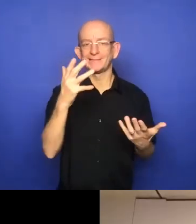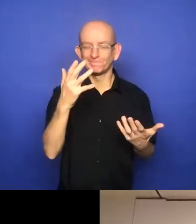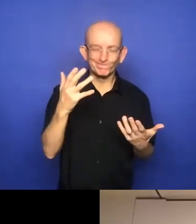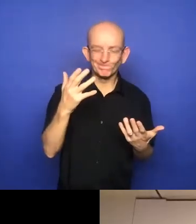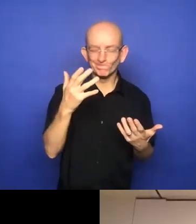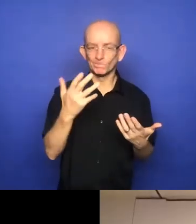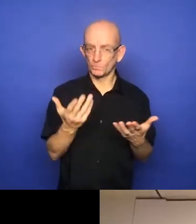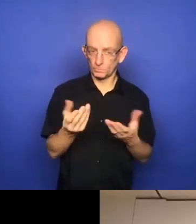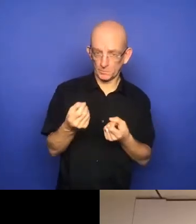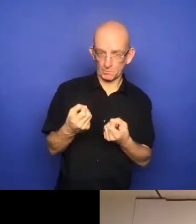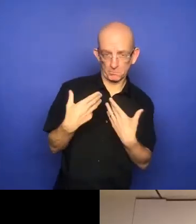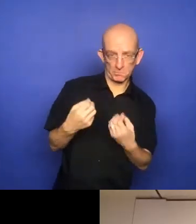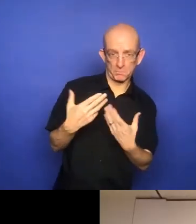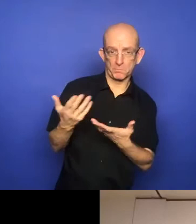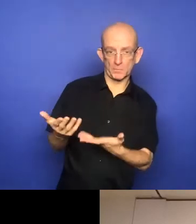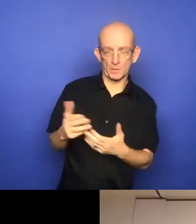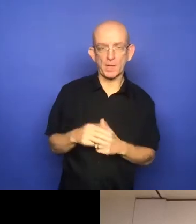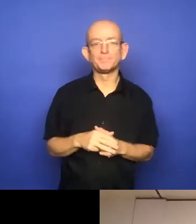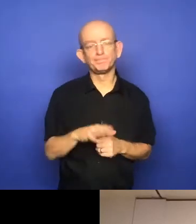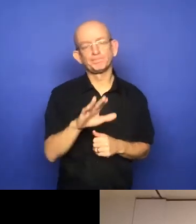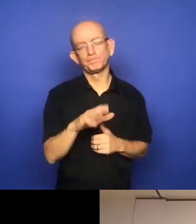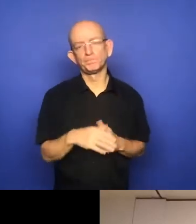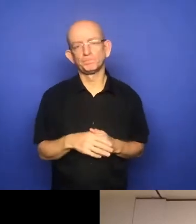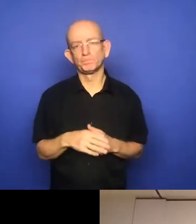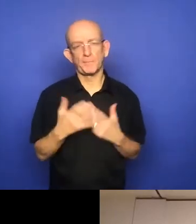that particular context? >> MIRJAM GASSER: